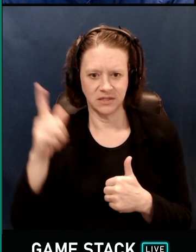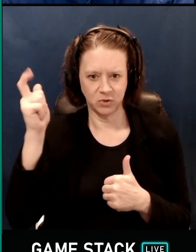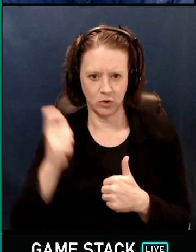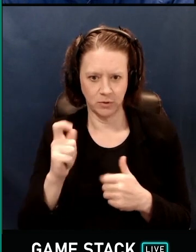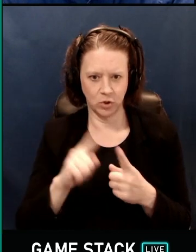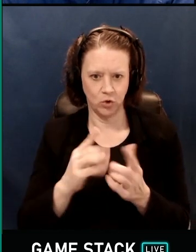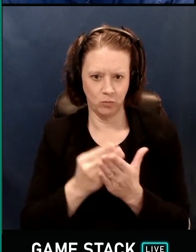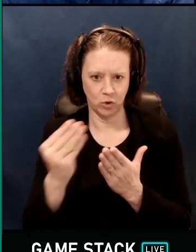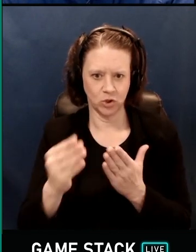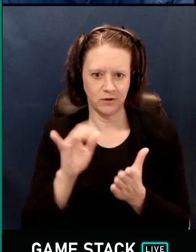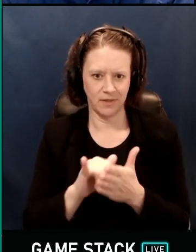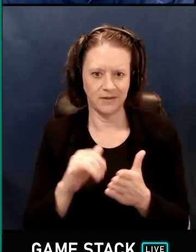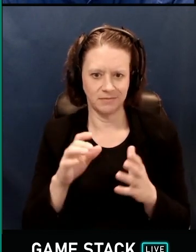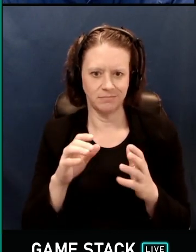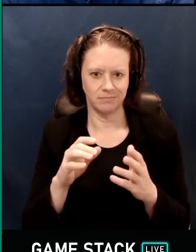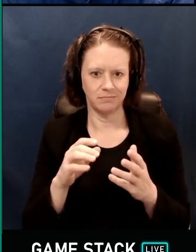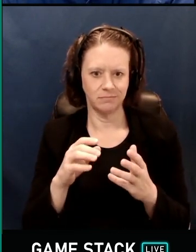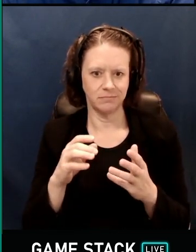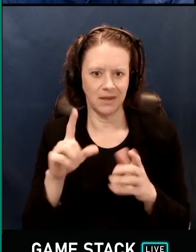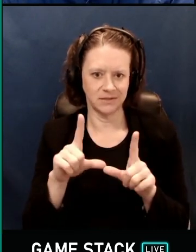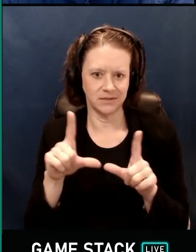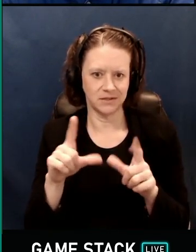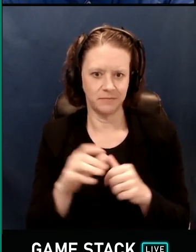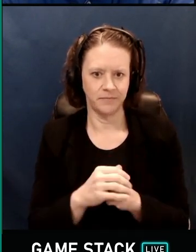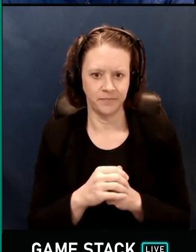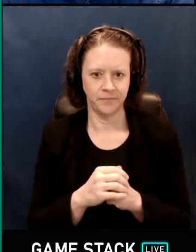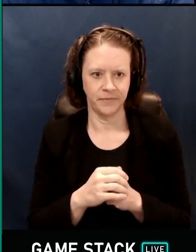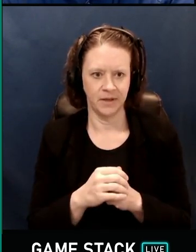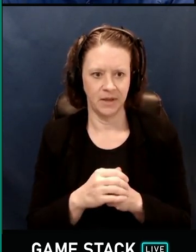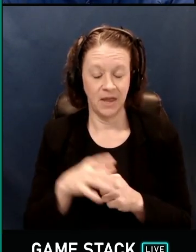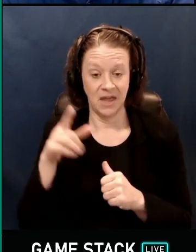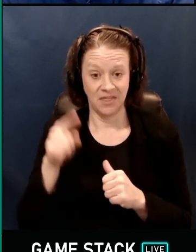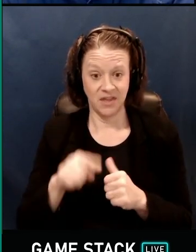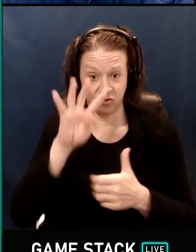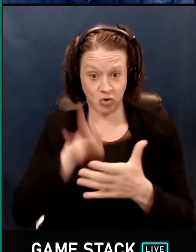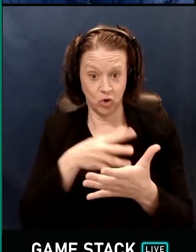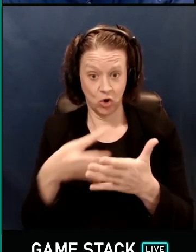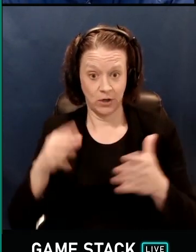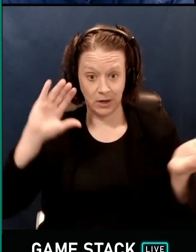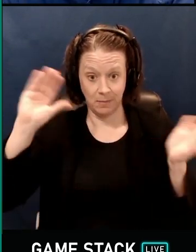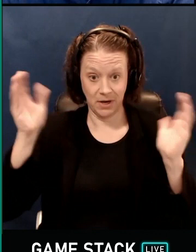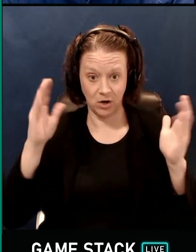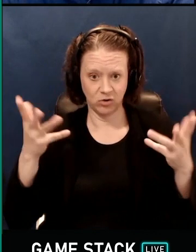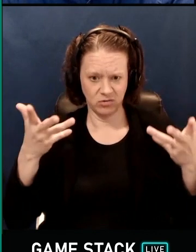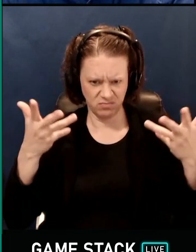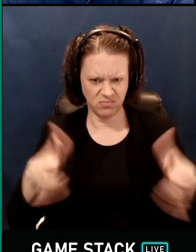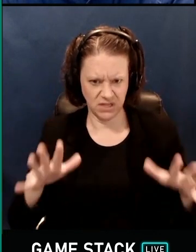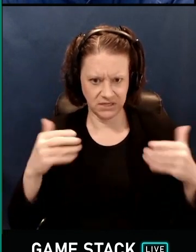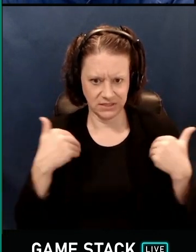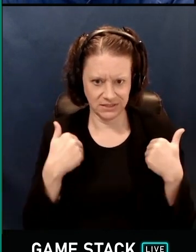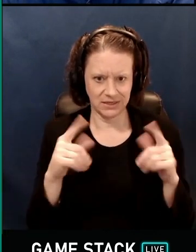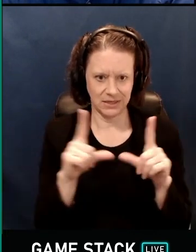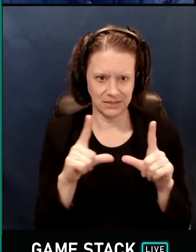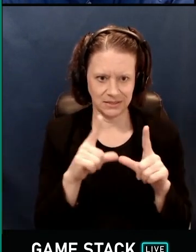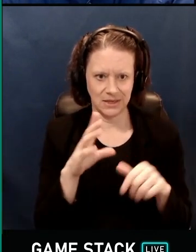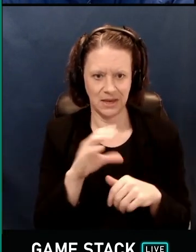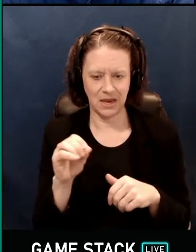This chart is a comparison between existing license and Build Server license for Unity Pro.